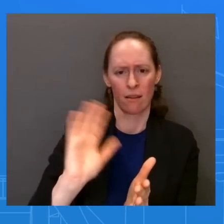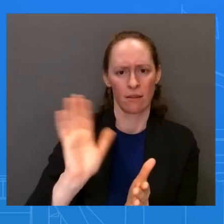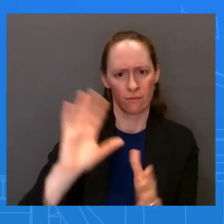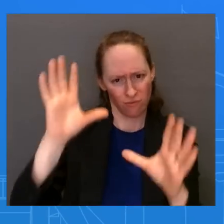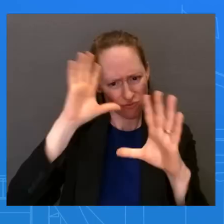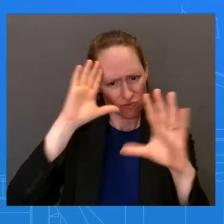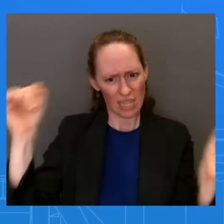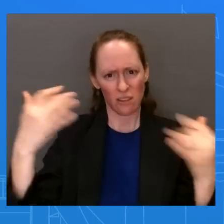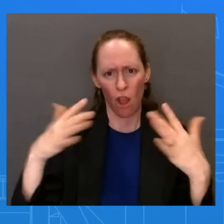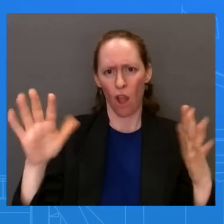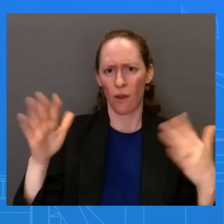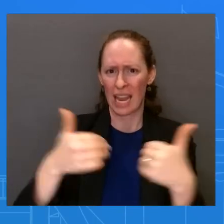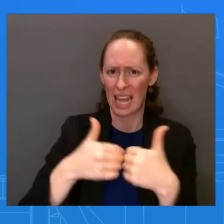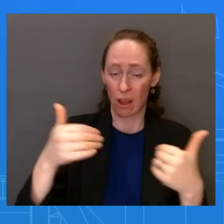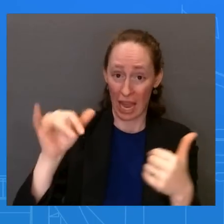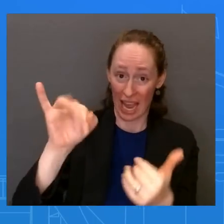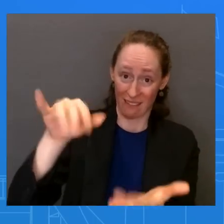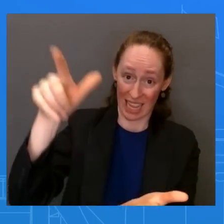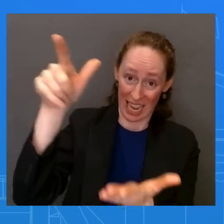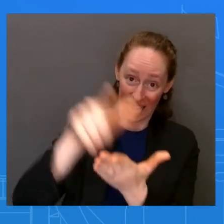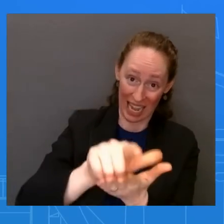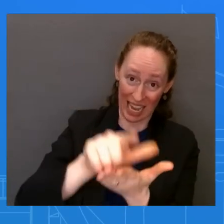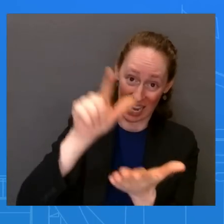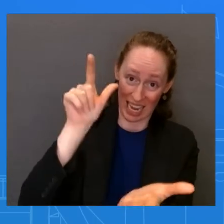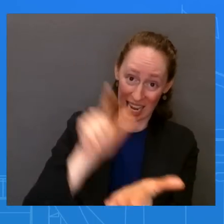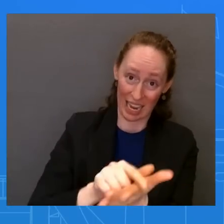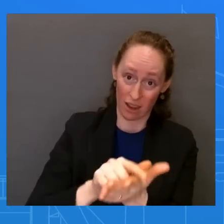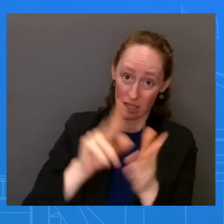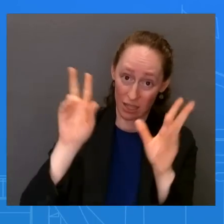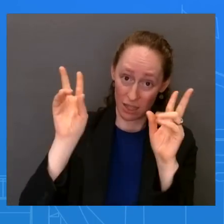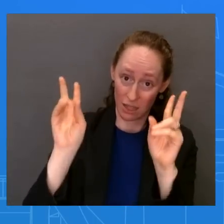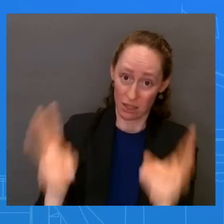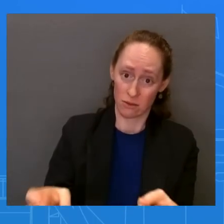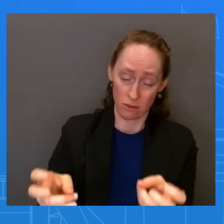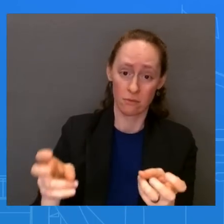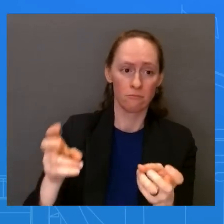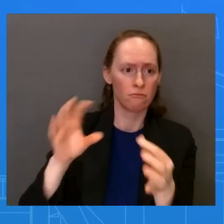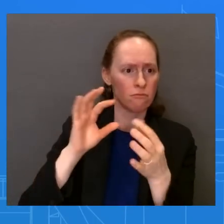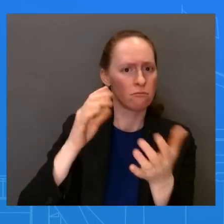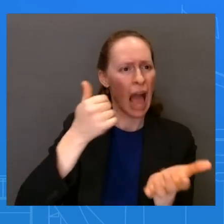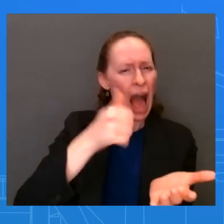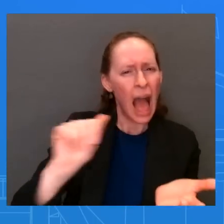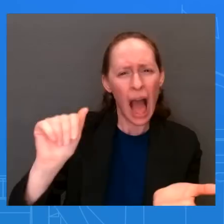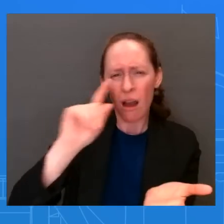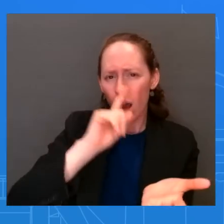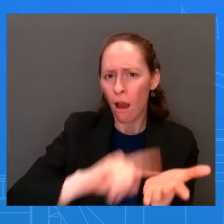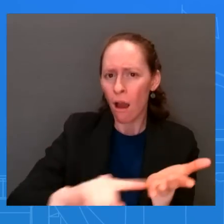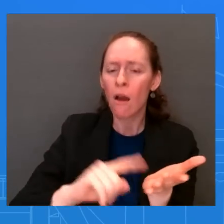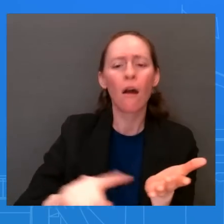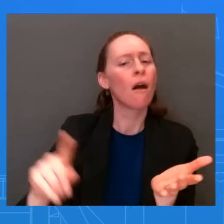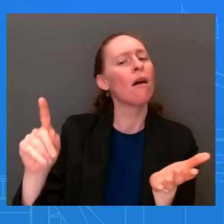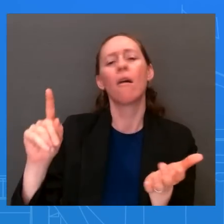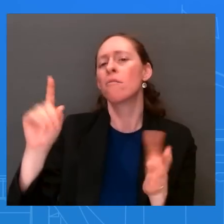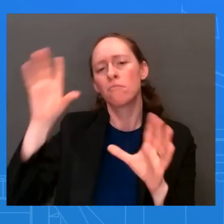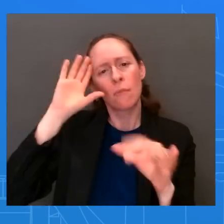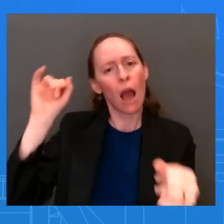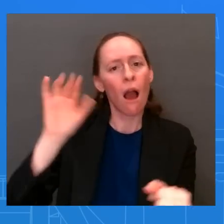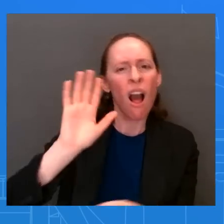when it comes to investigations, he is not going to interfere. He wants to make sure that we give back the independence that the Department of Justice